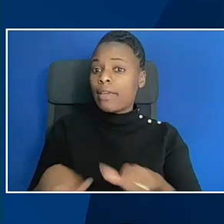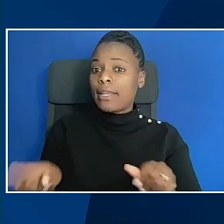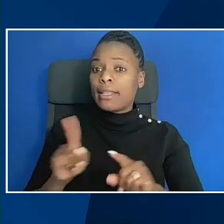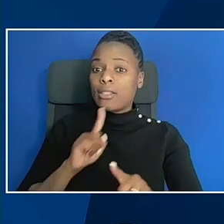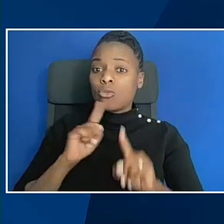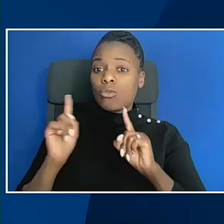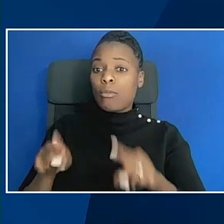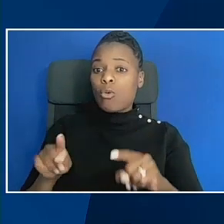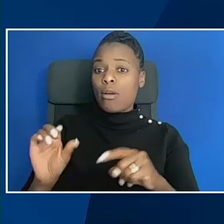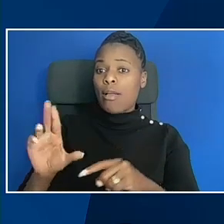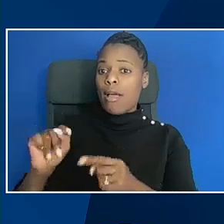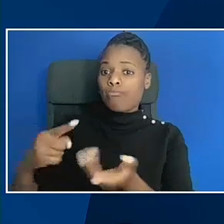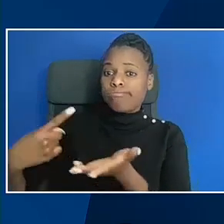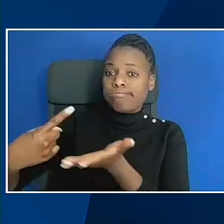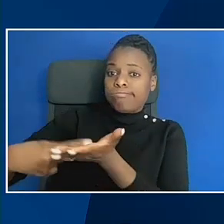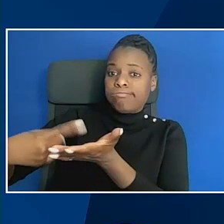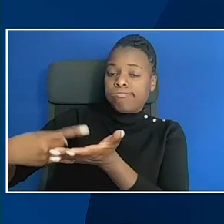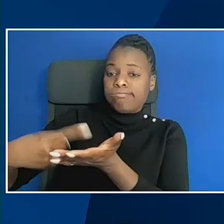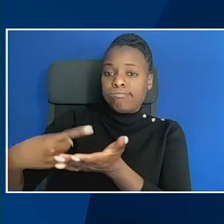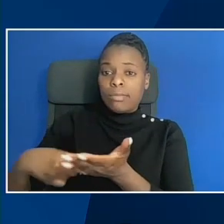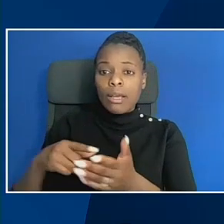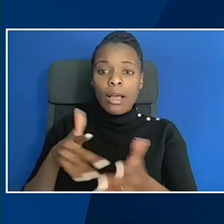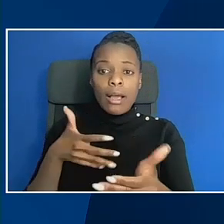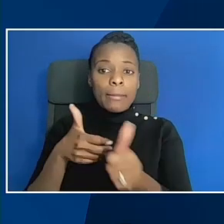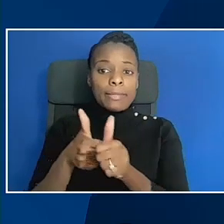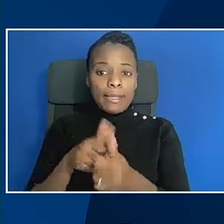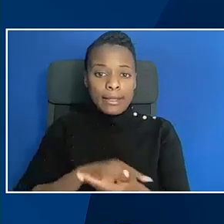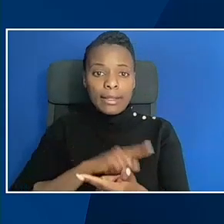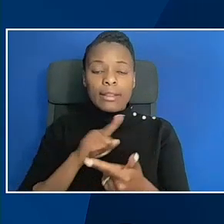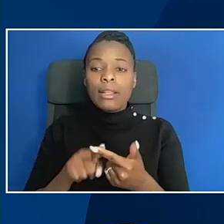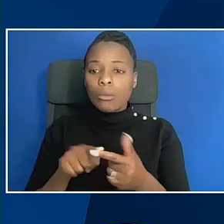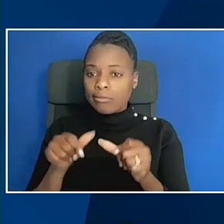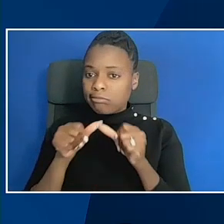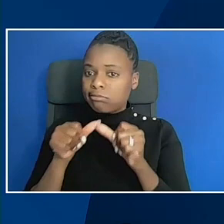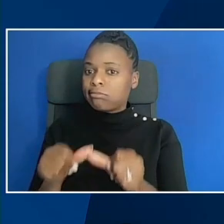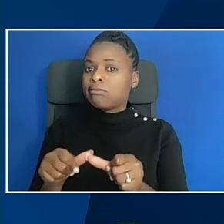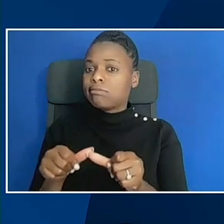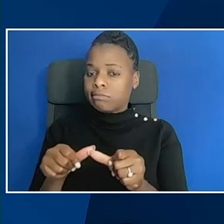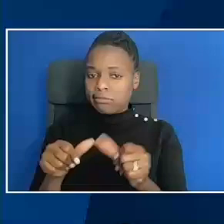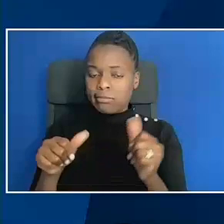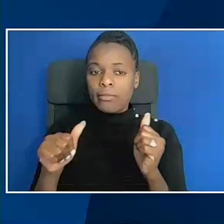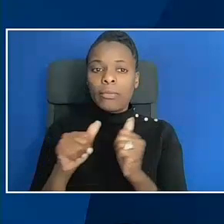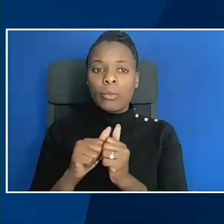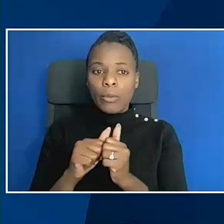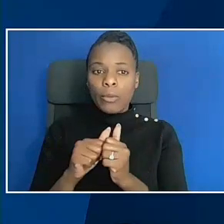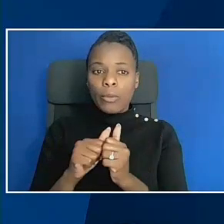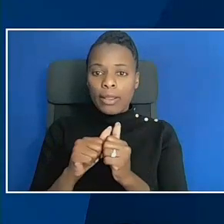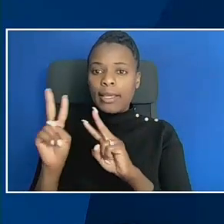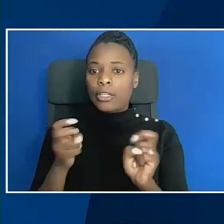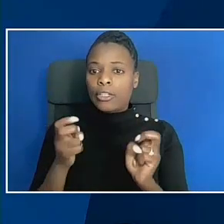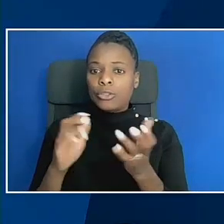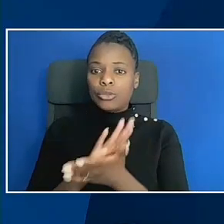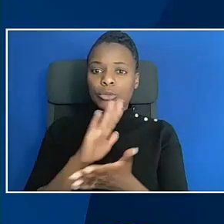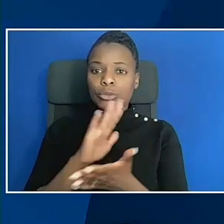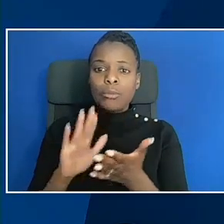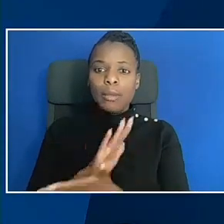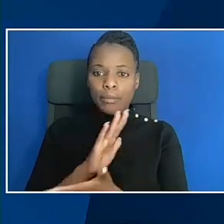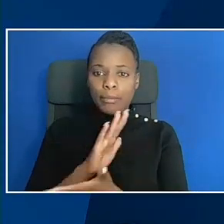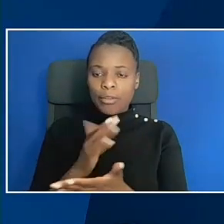for an update and then we will move into the issue paper that we have coming up. Dom?